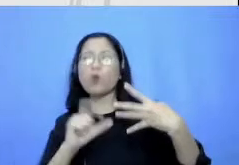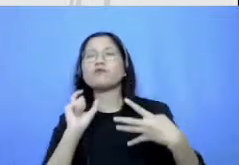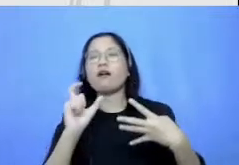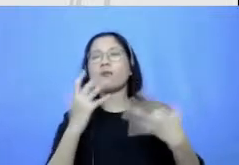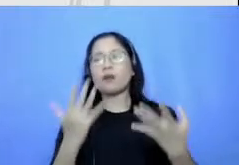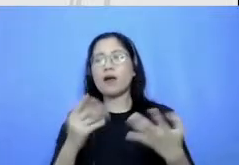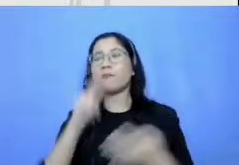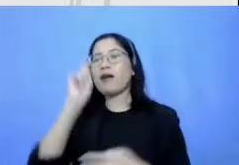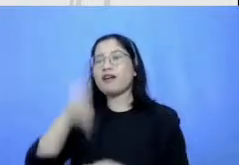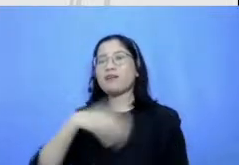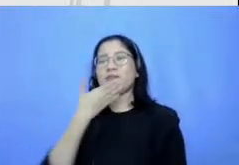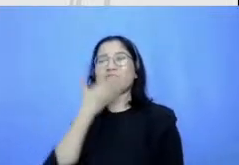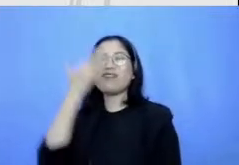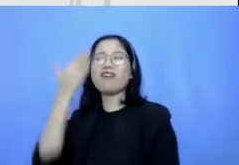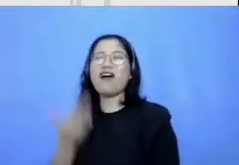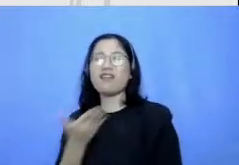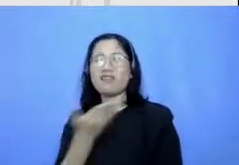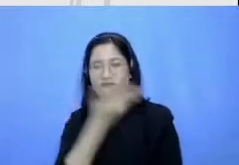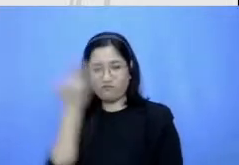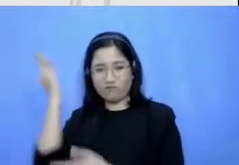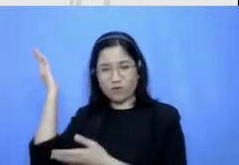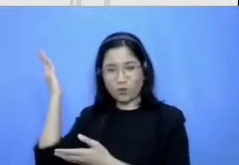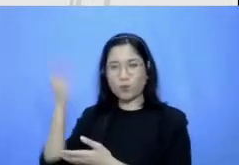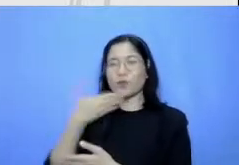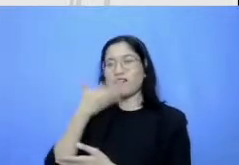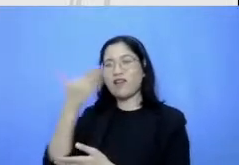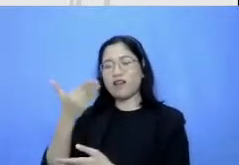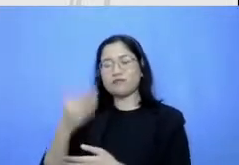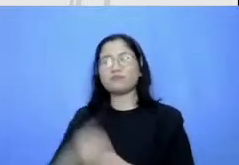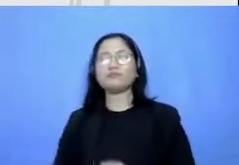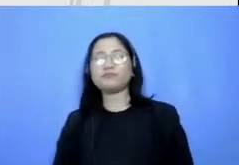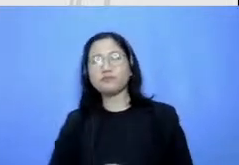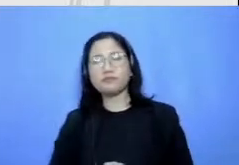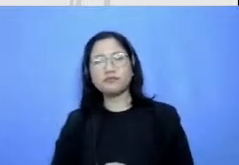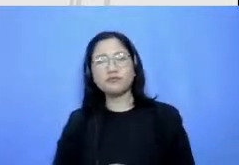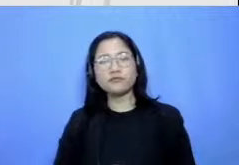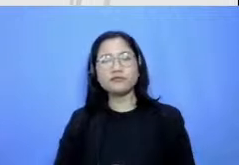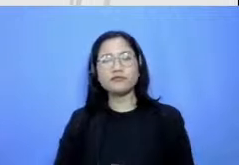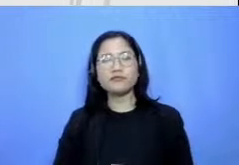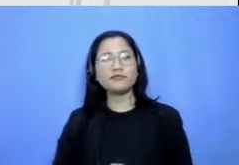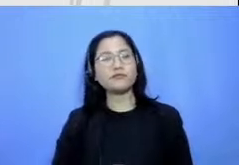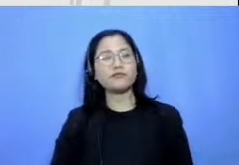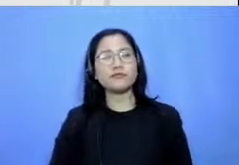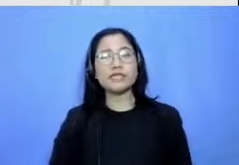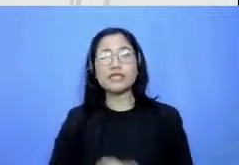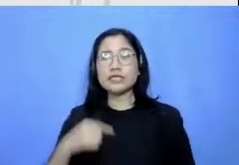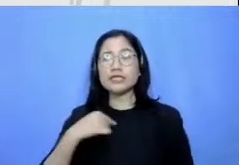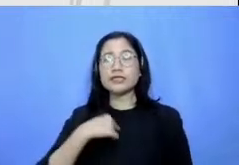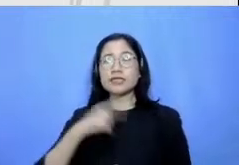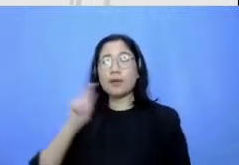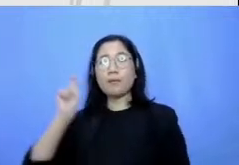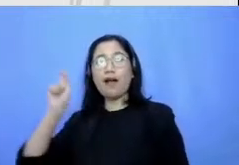as a reflection of Mr and Mrs. The question is how do I use new technology